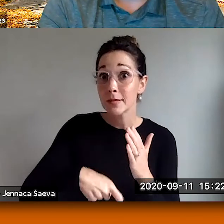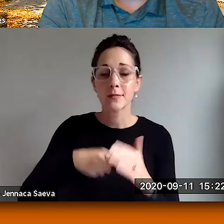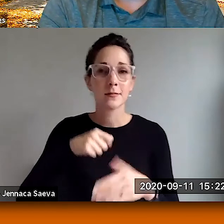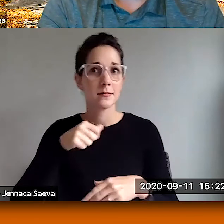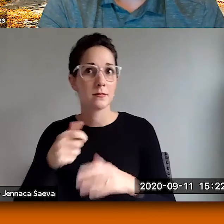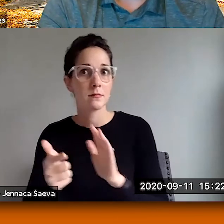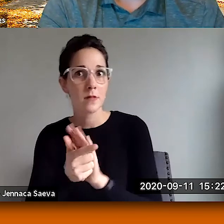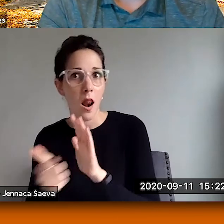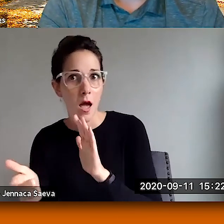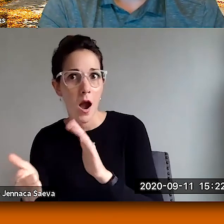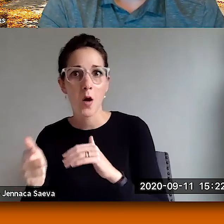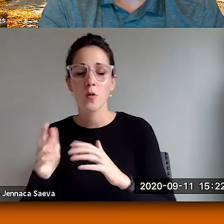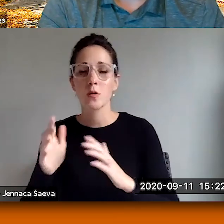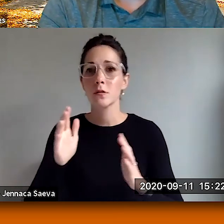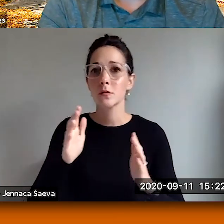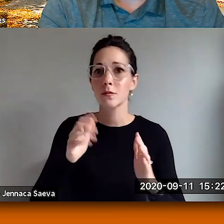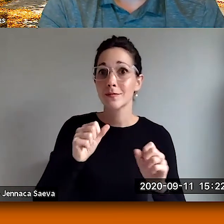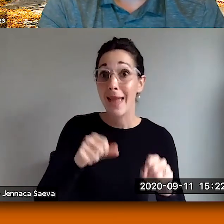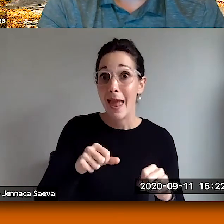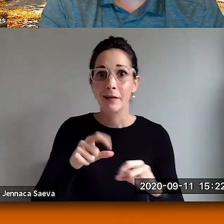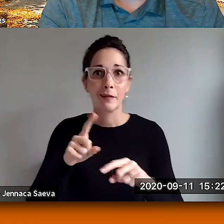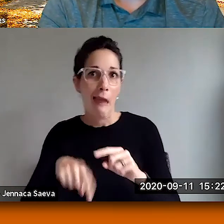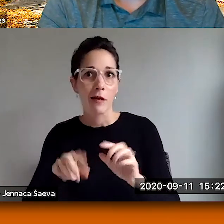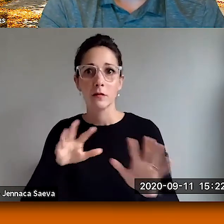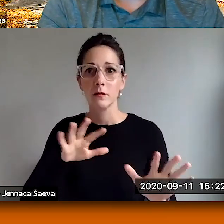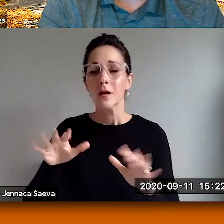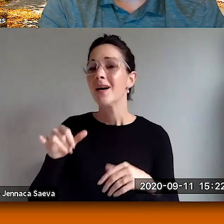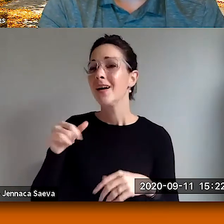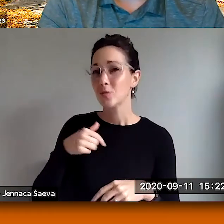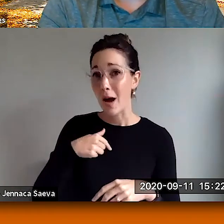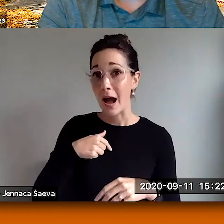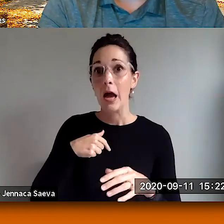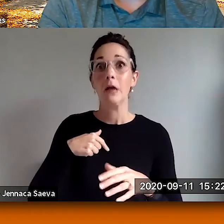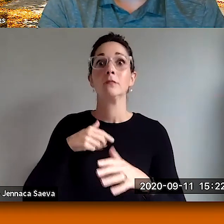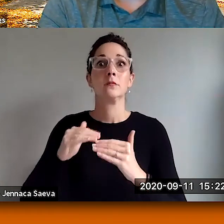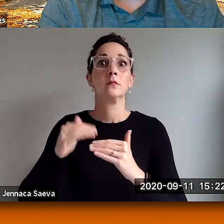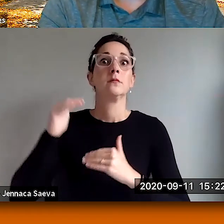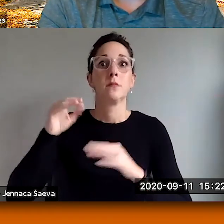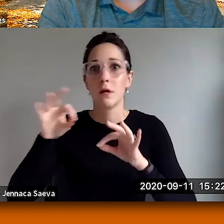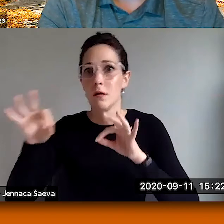So that might take a little bit more explanation from us to them, like David said,